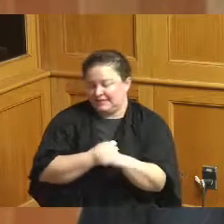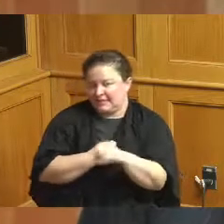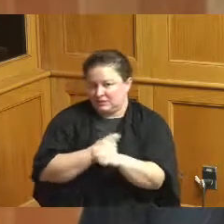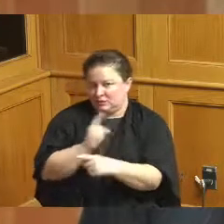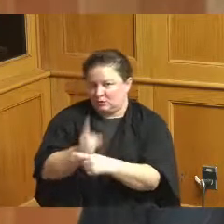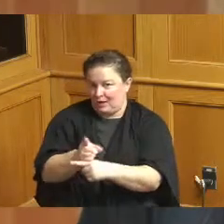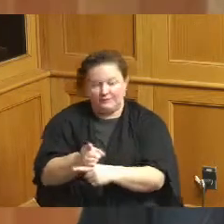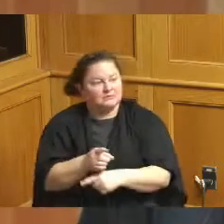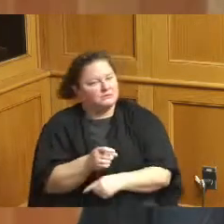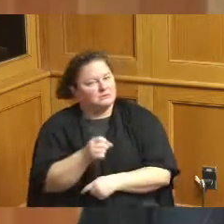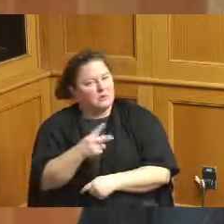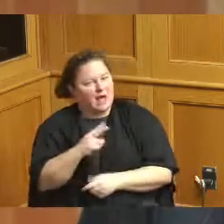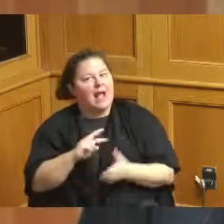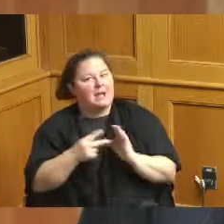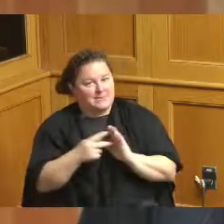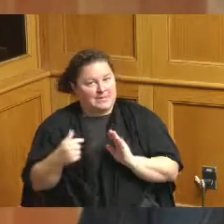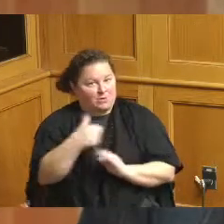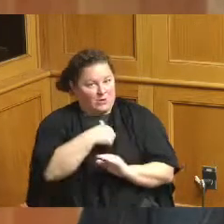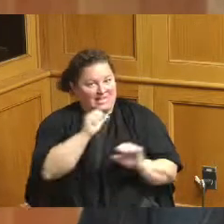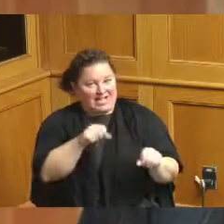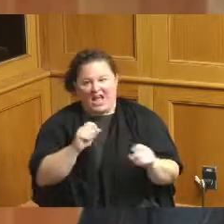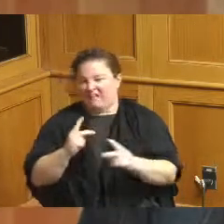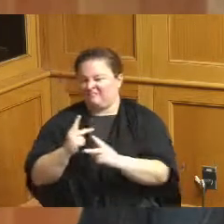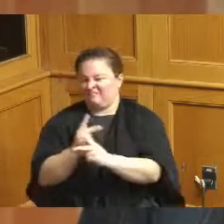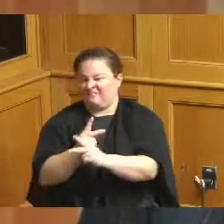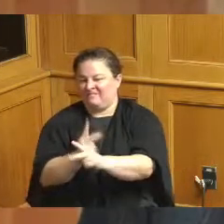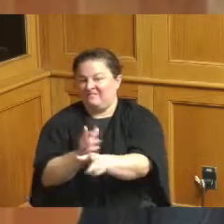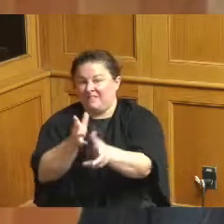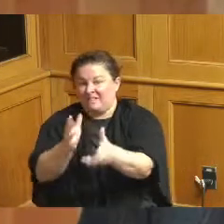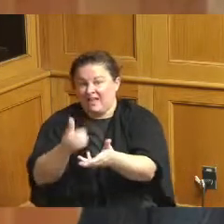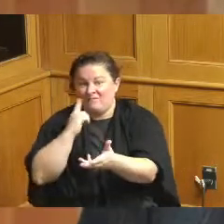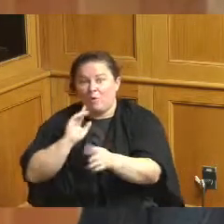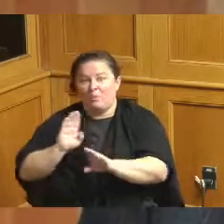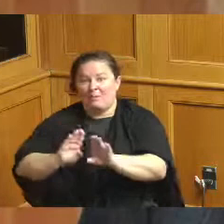reconfigure the rest of the bid and then get it out as quickly as we can yeah so we go ahead and